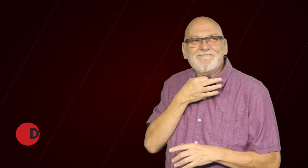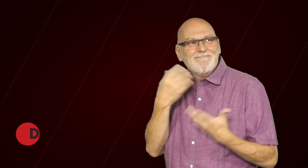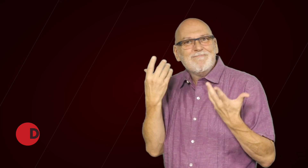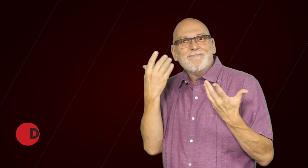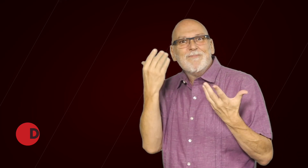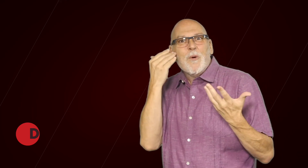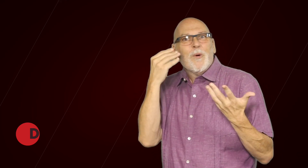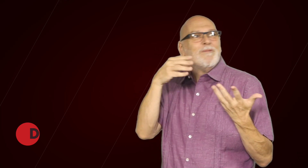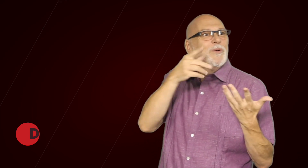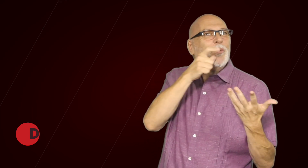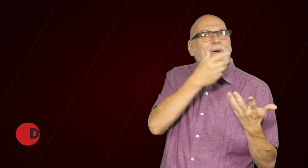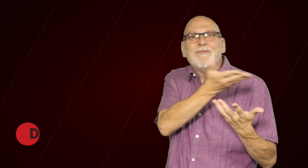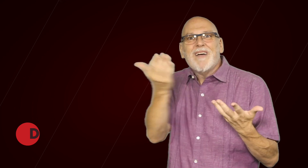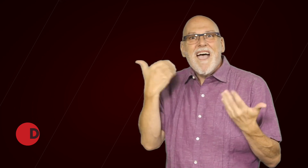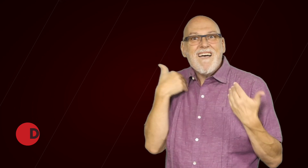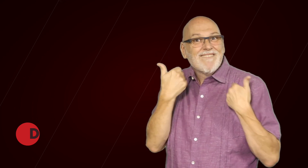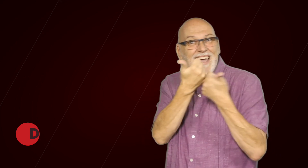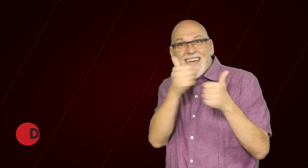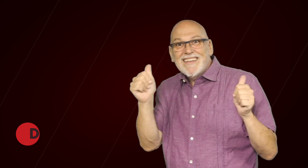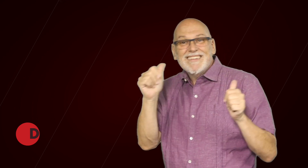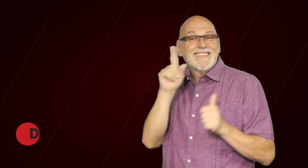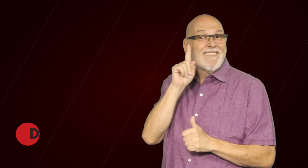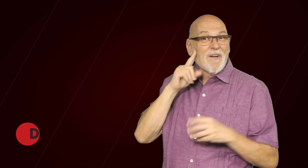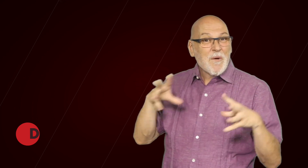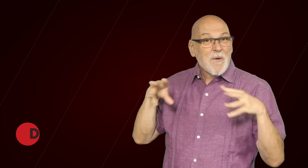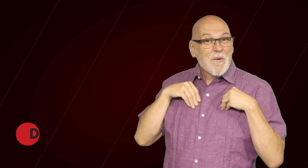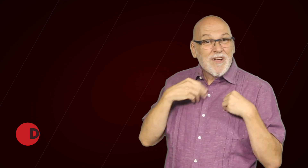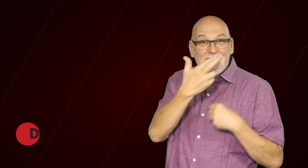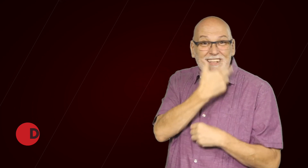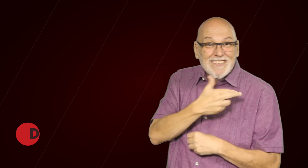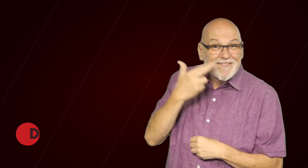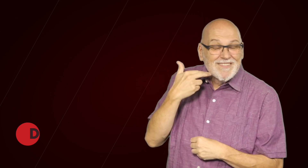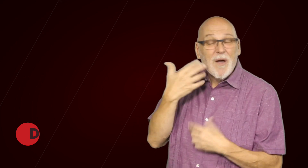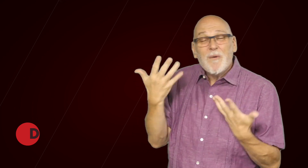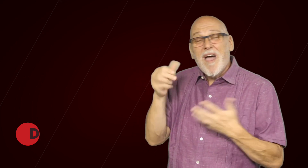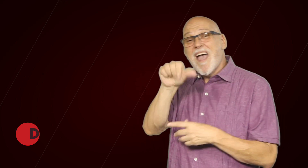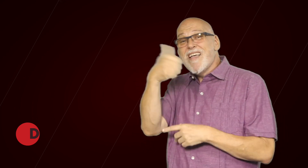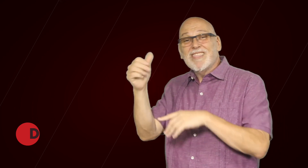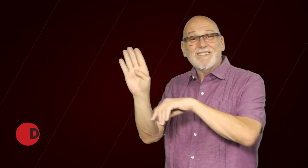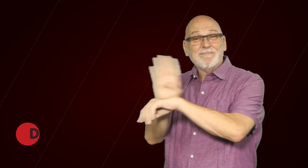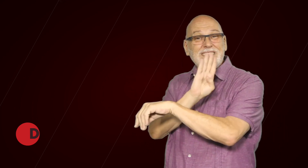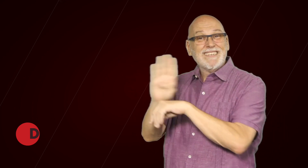We’re always interested in learning about Deaf-owned restaurants